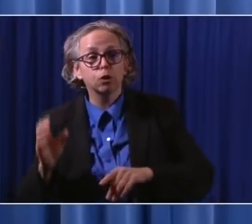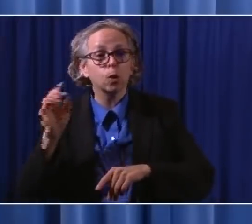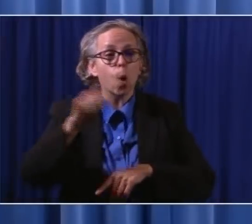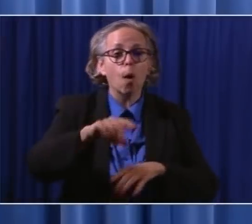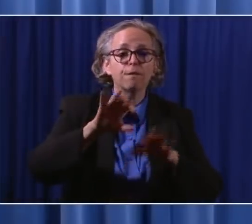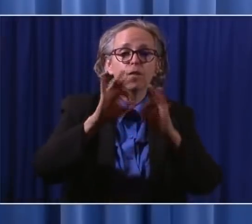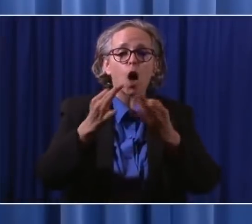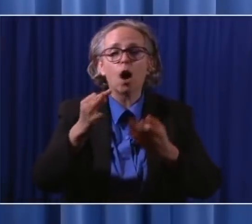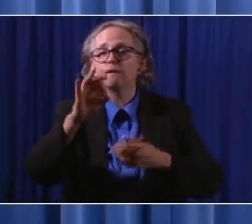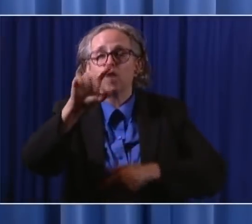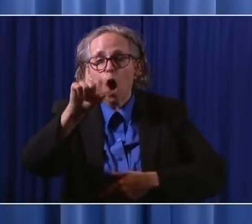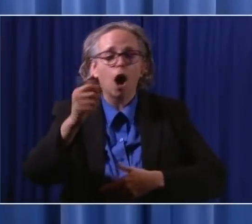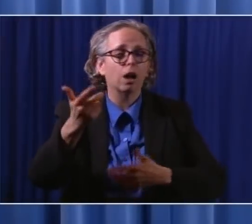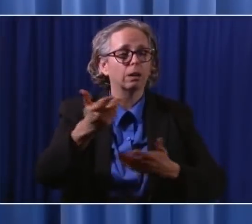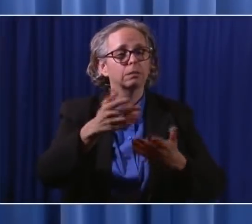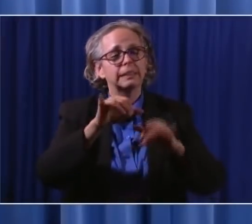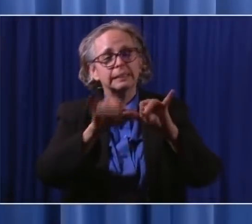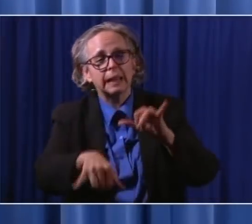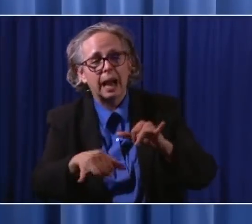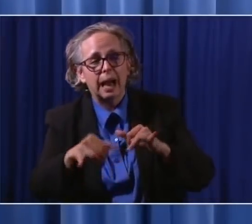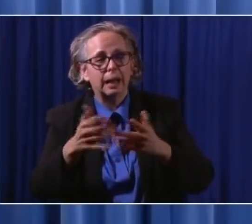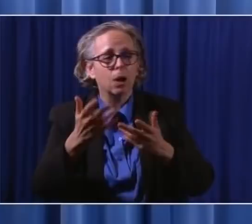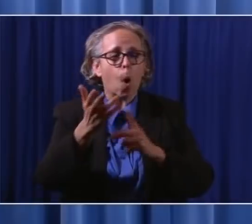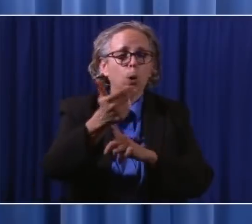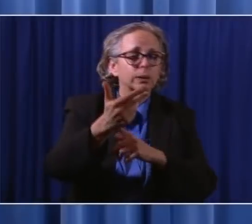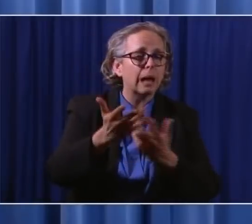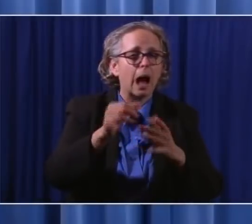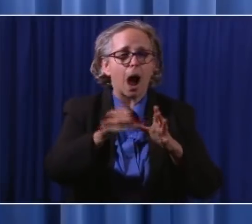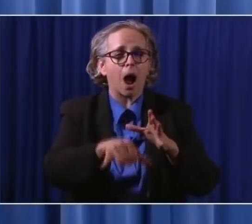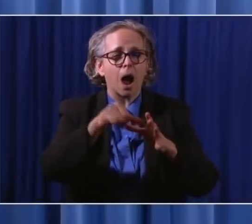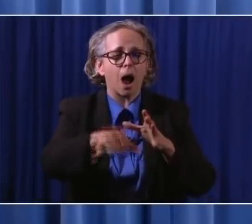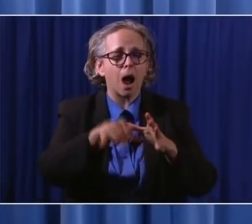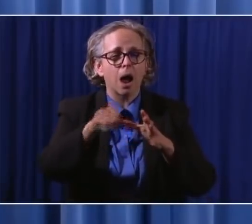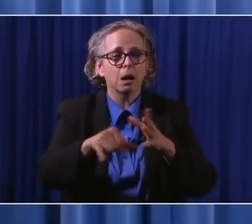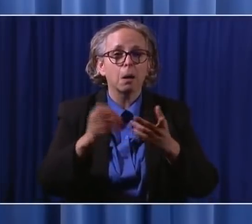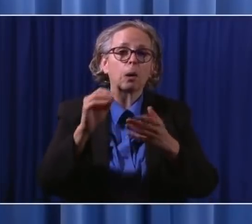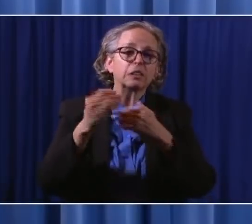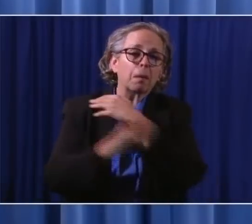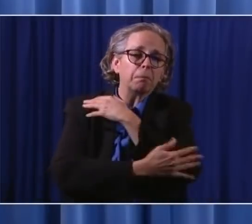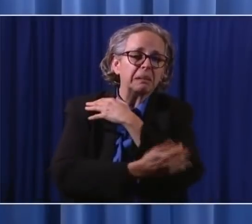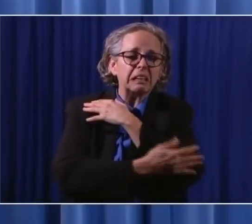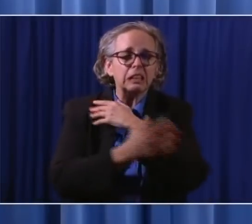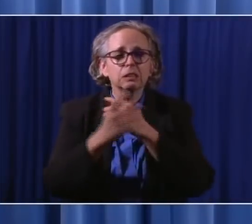CONCERNED. IF THEY WENT TO FLORIDA AND